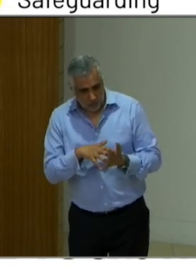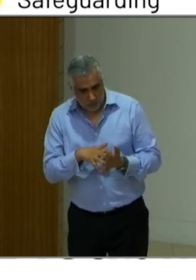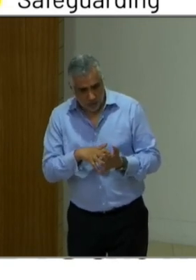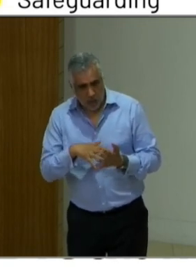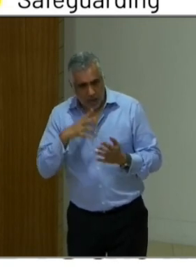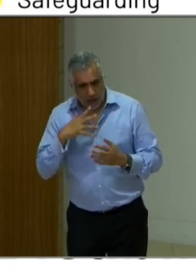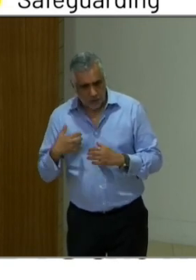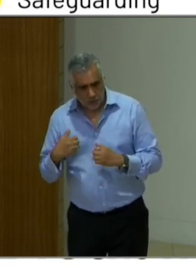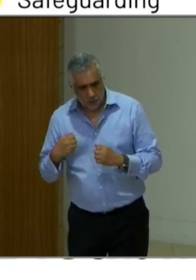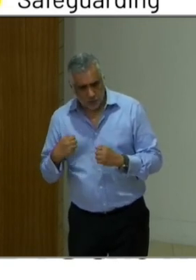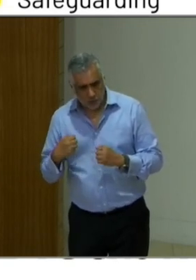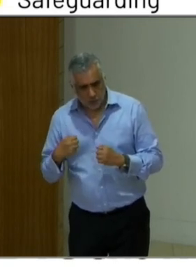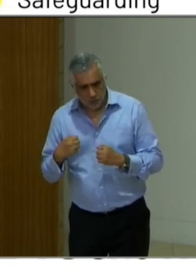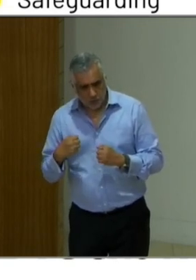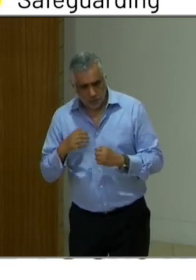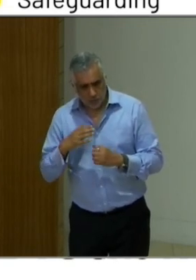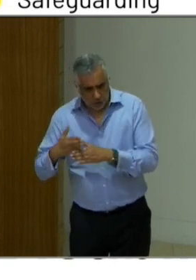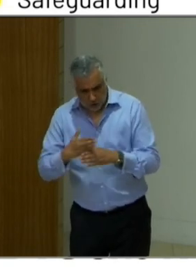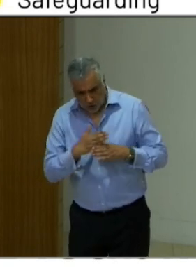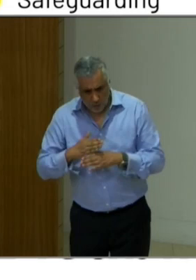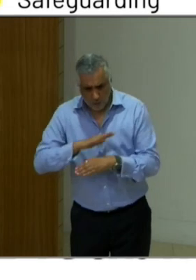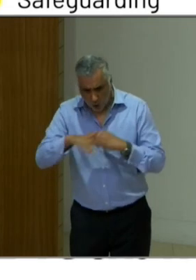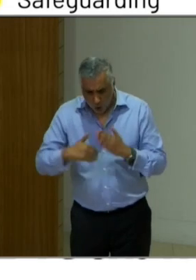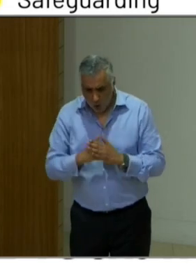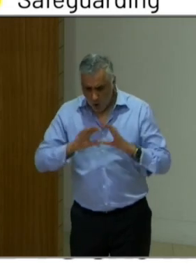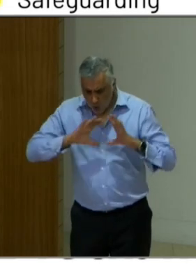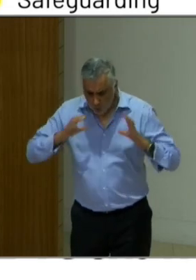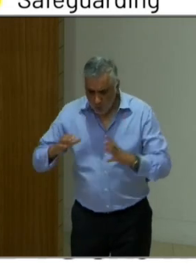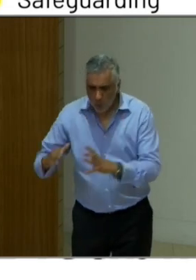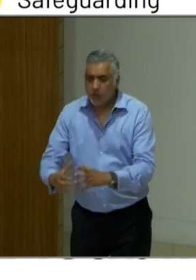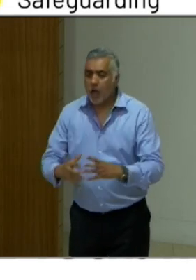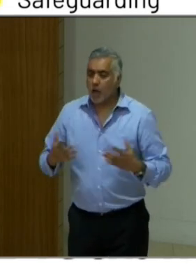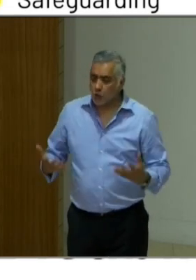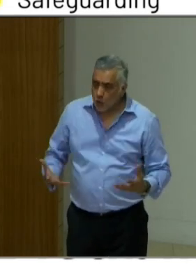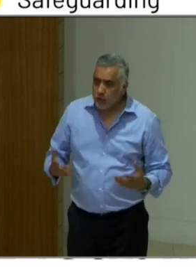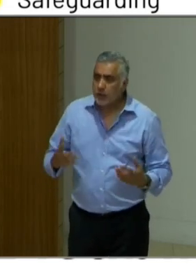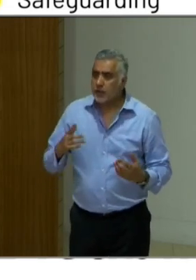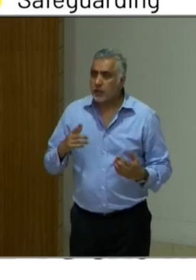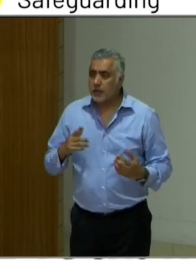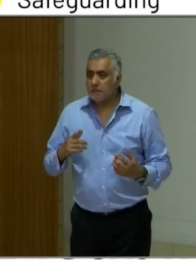a threat shared by all human beings. And certainly, not peculiar to people with